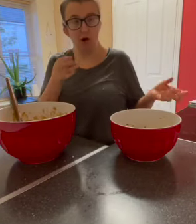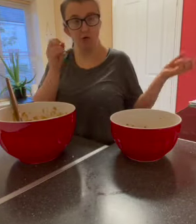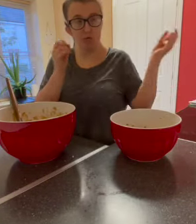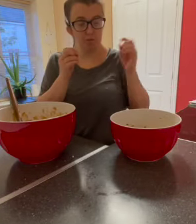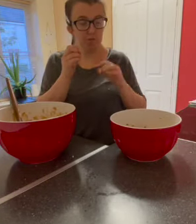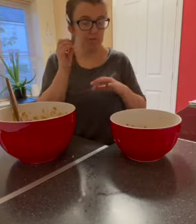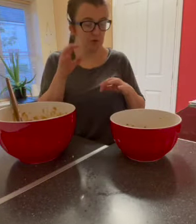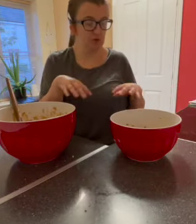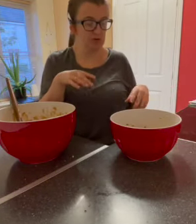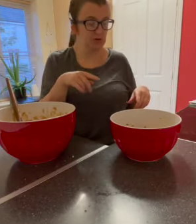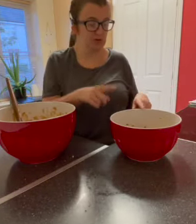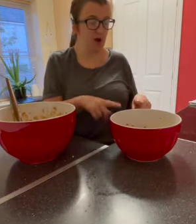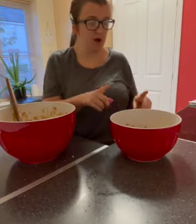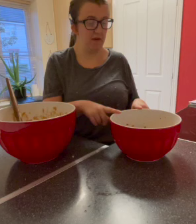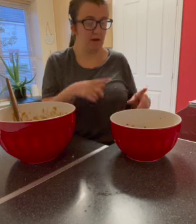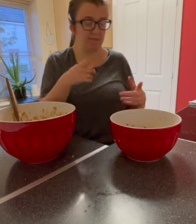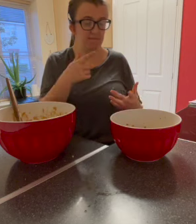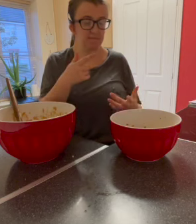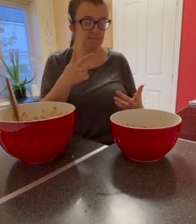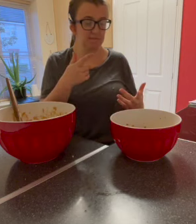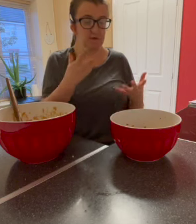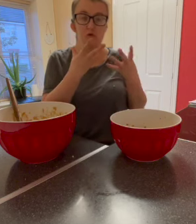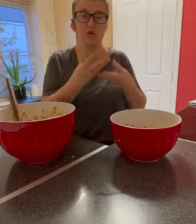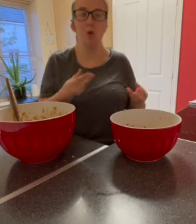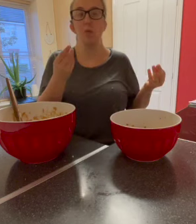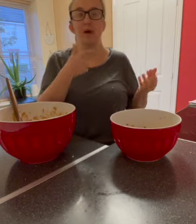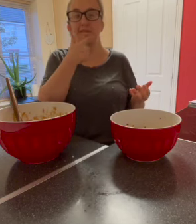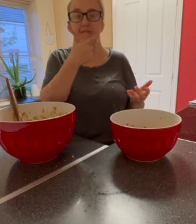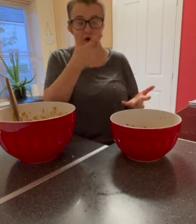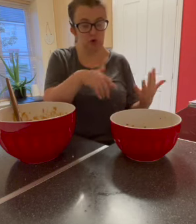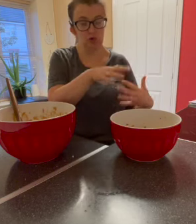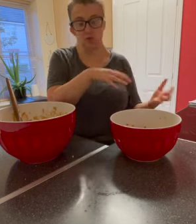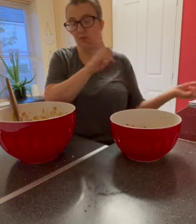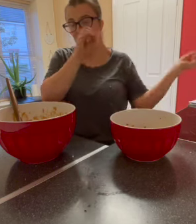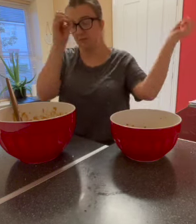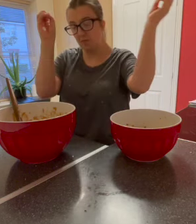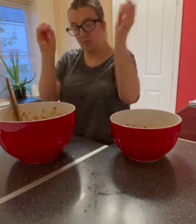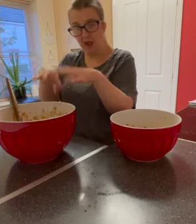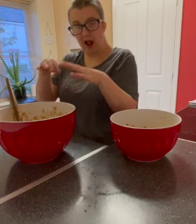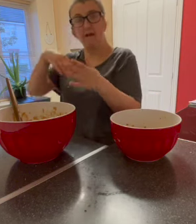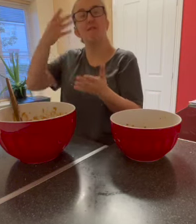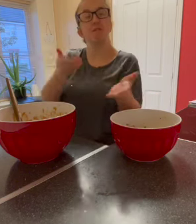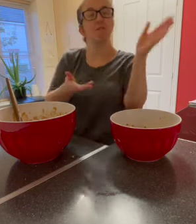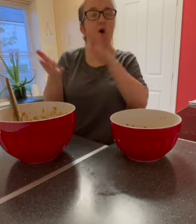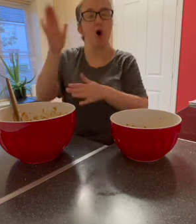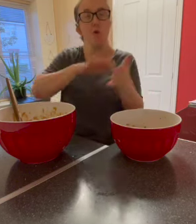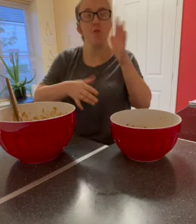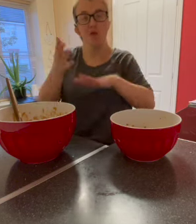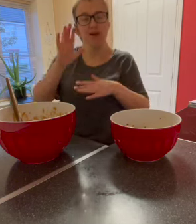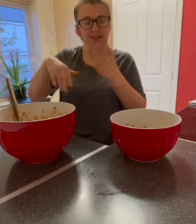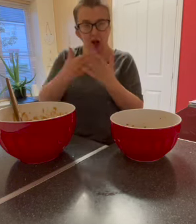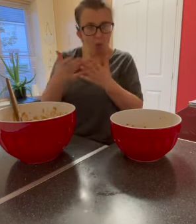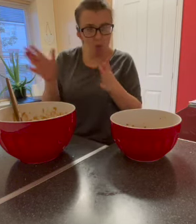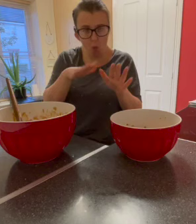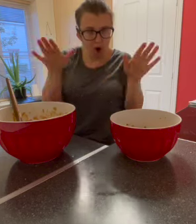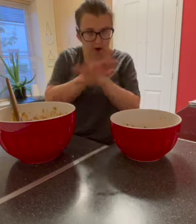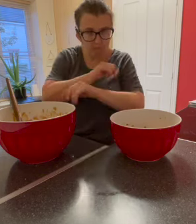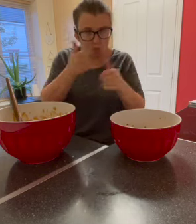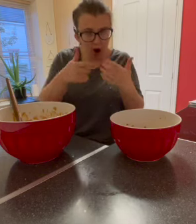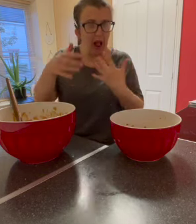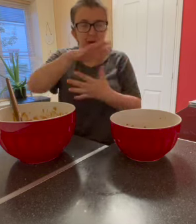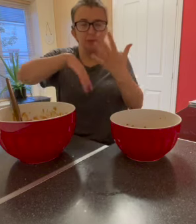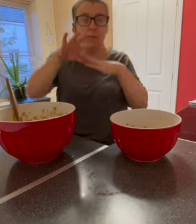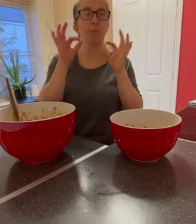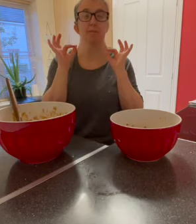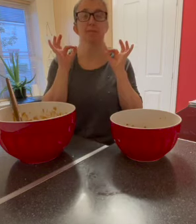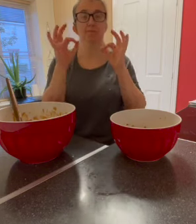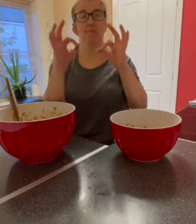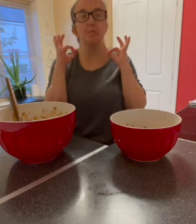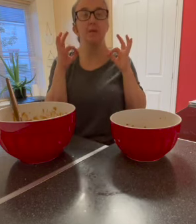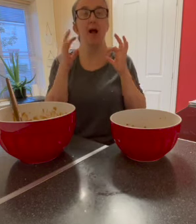When you add the soaking fruits to this, again fold it until it is all are well coved.